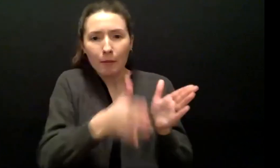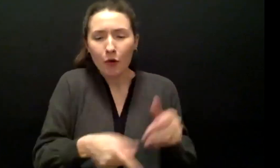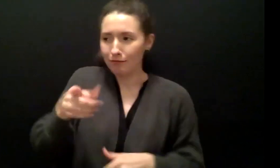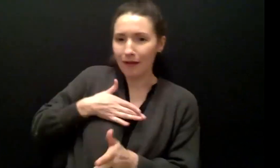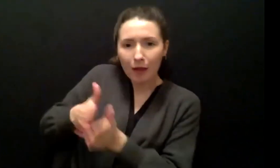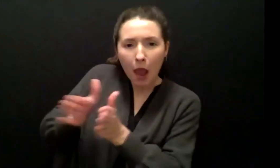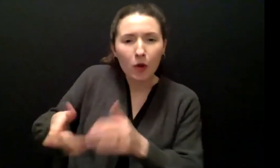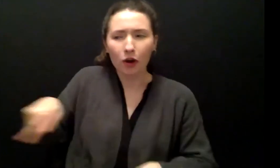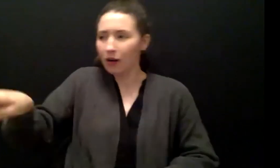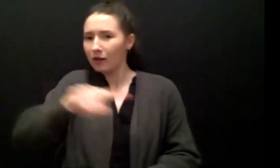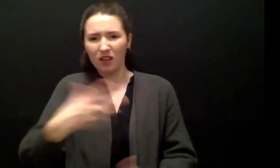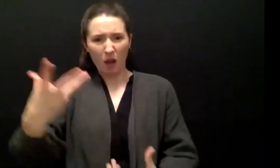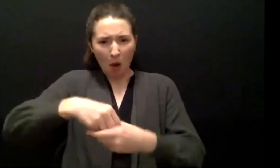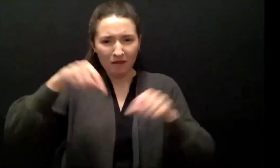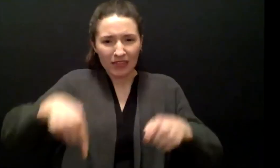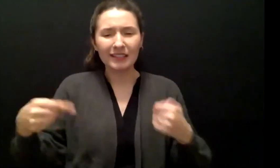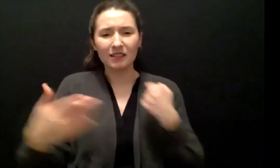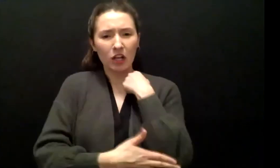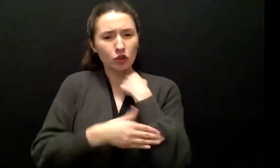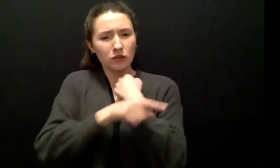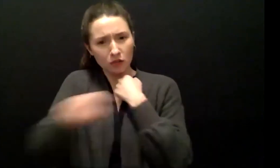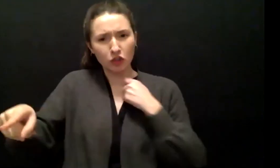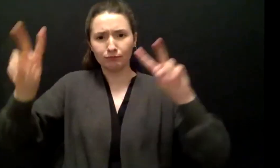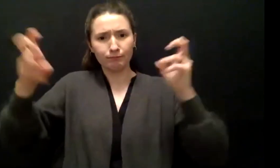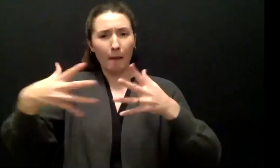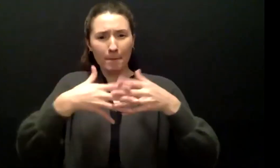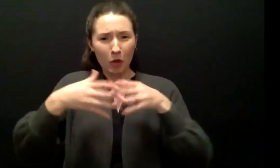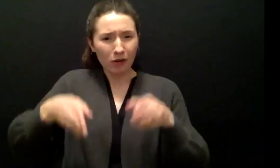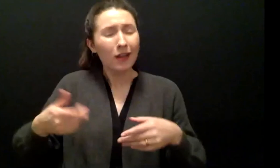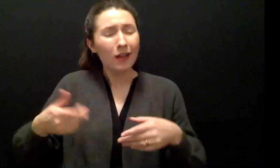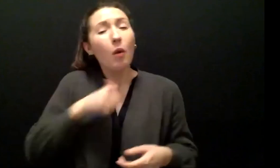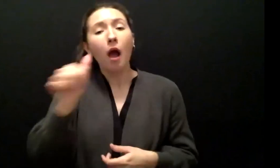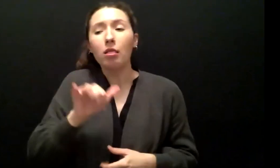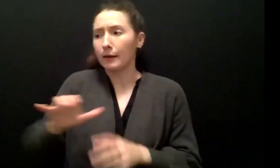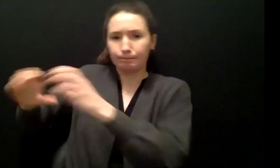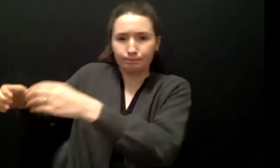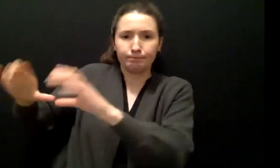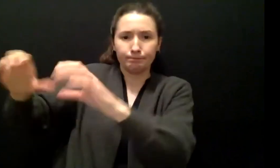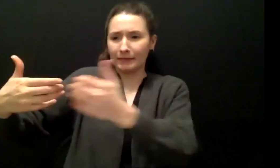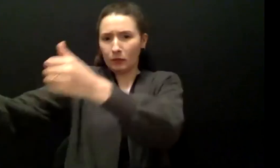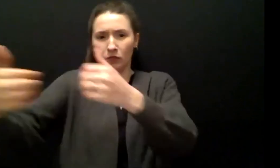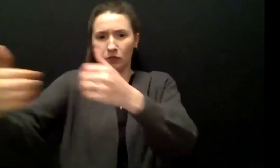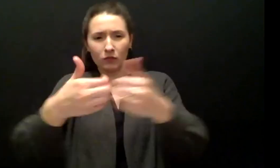order to understand the emotional impact of this work? There is plenty of opportunity